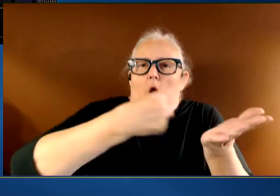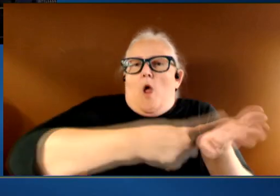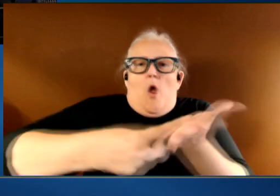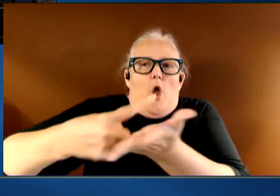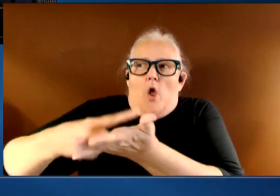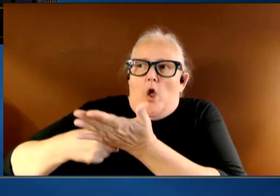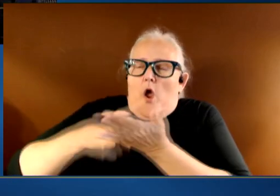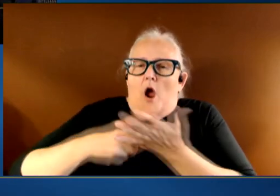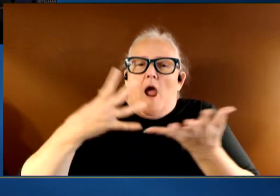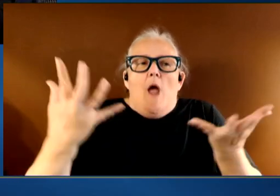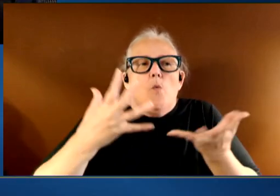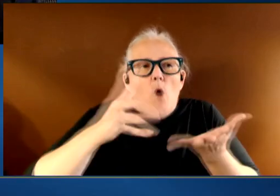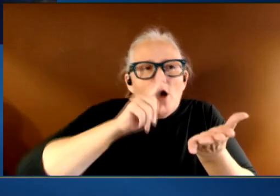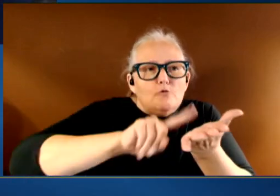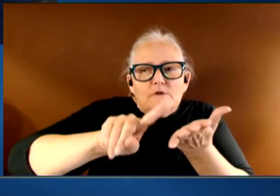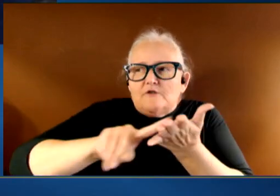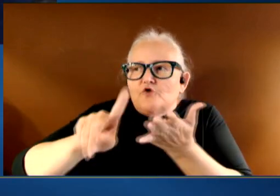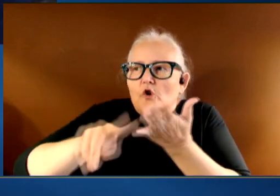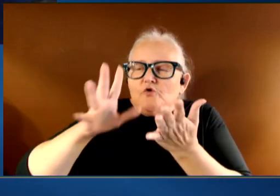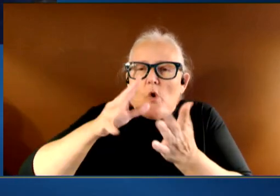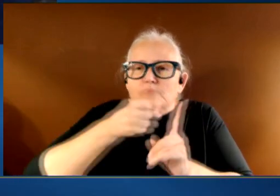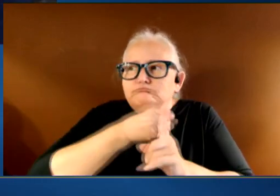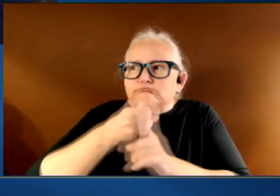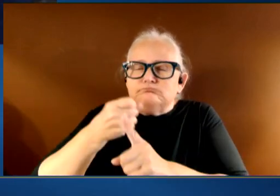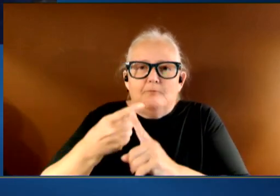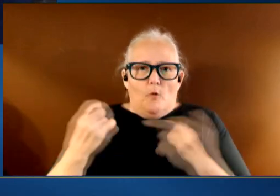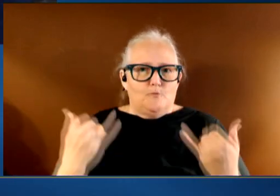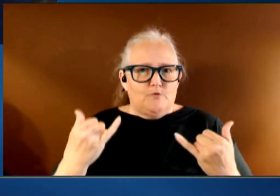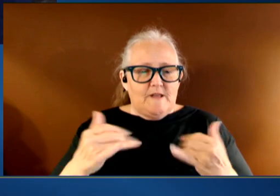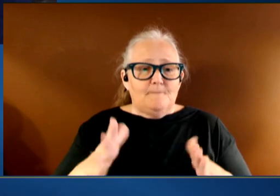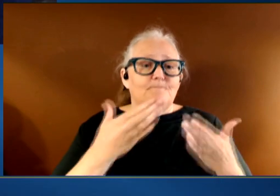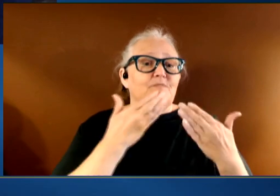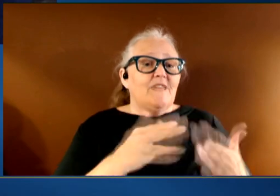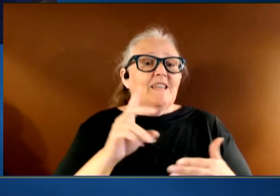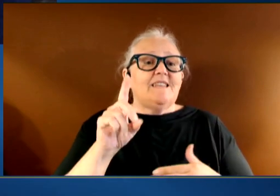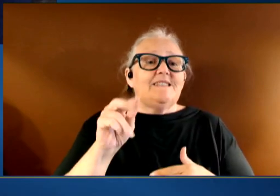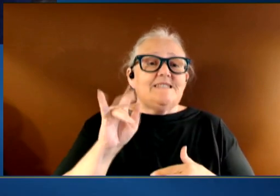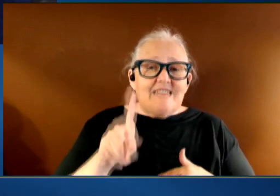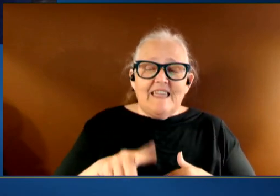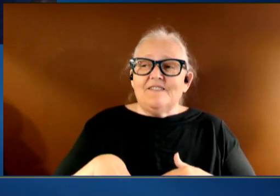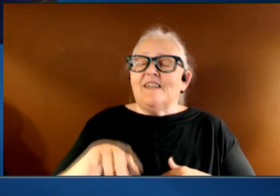discussions today. Thank you so much to David, to Sanab, and the organizers for putting this